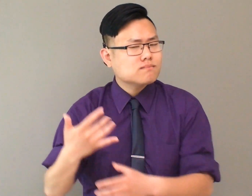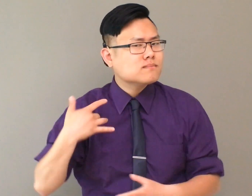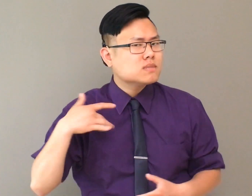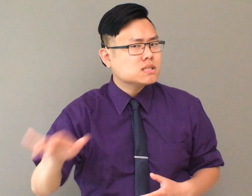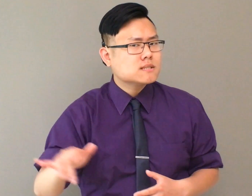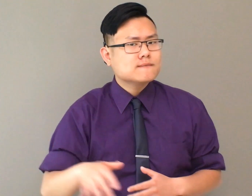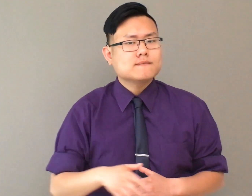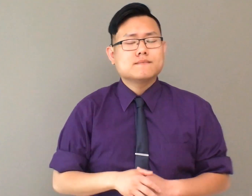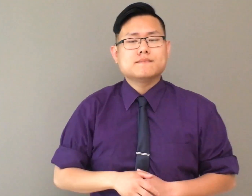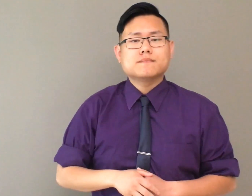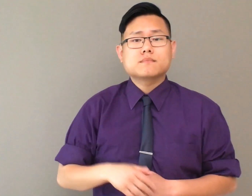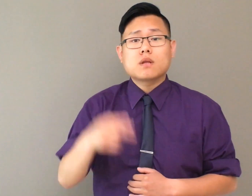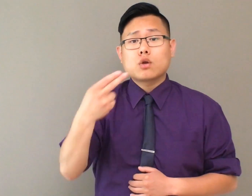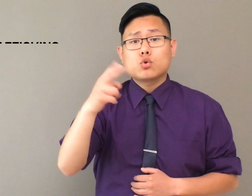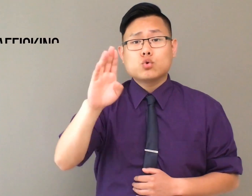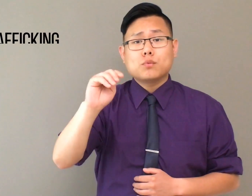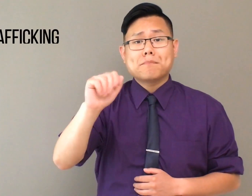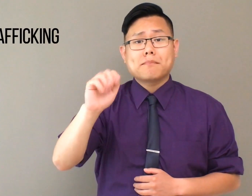the content in this video is sensitive.